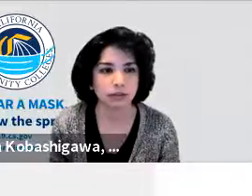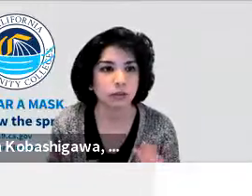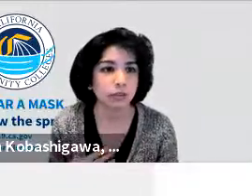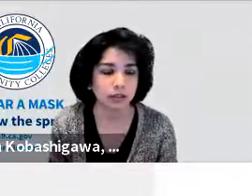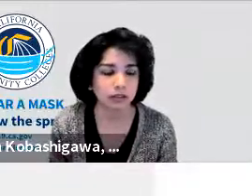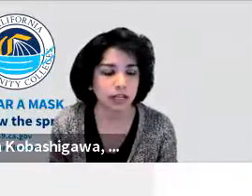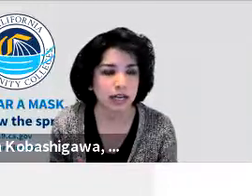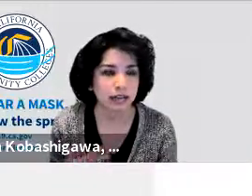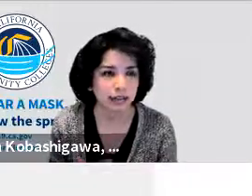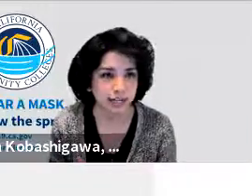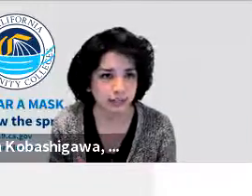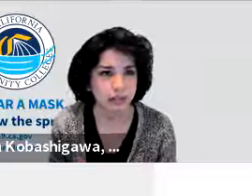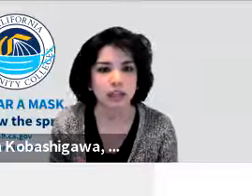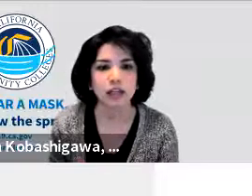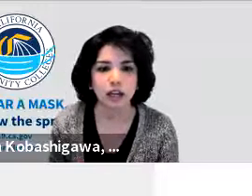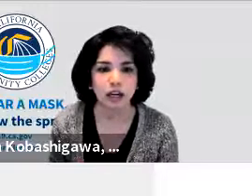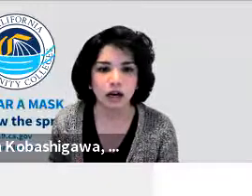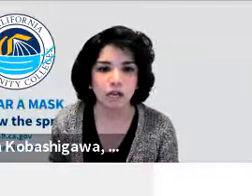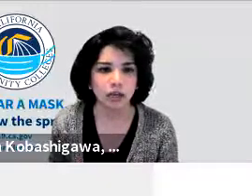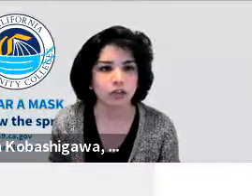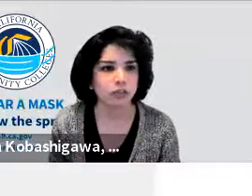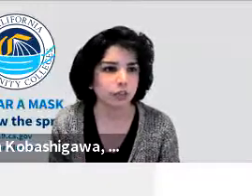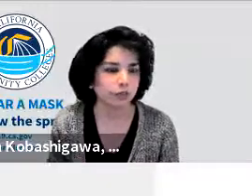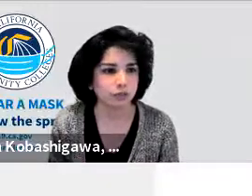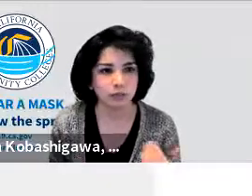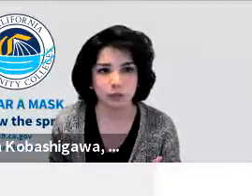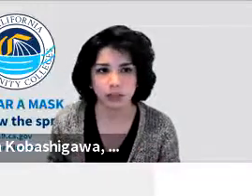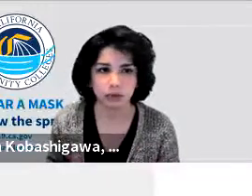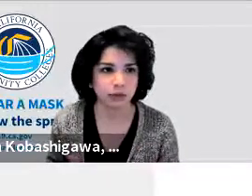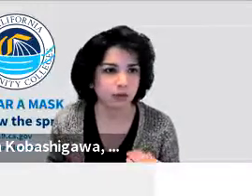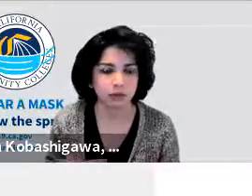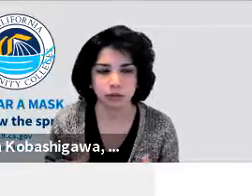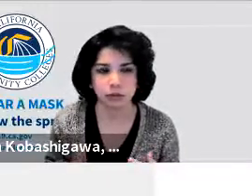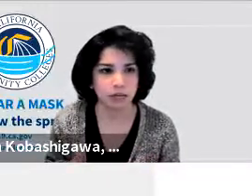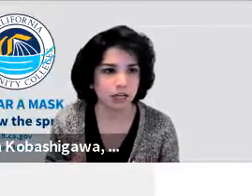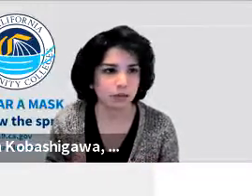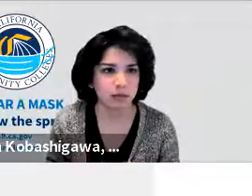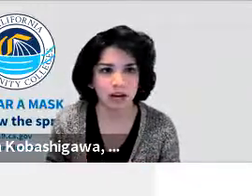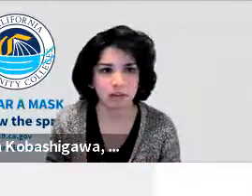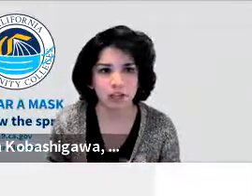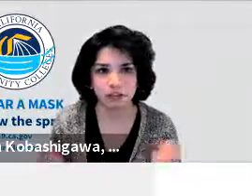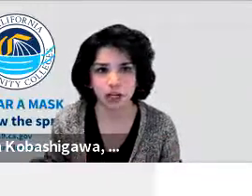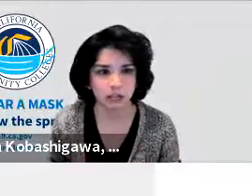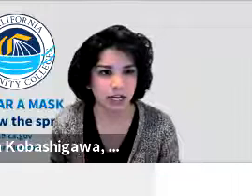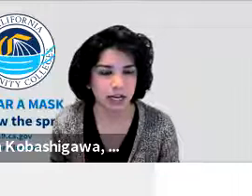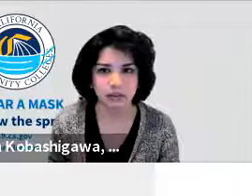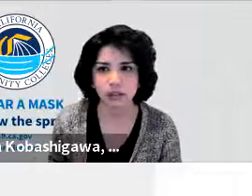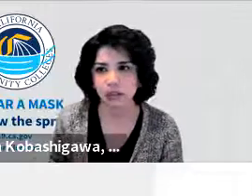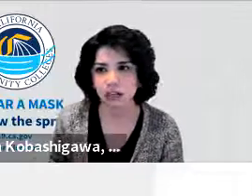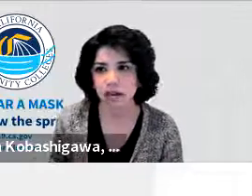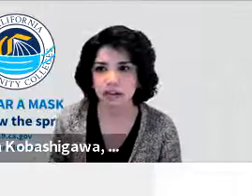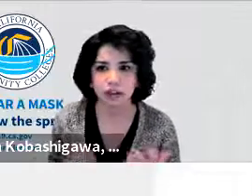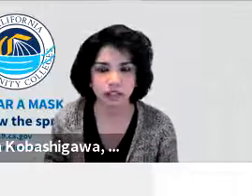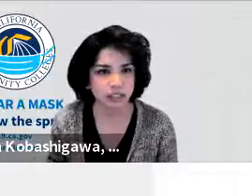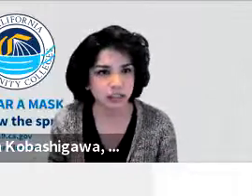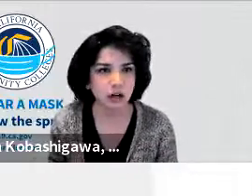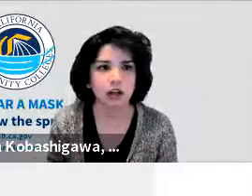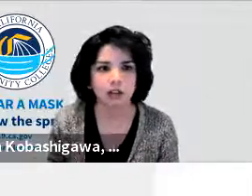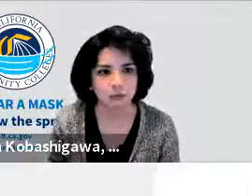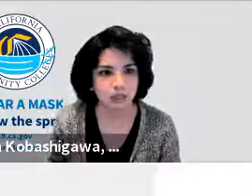there was part of the Academy, where, you know, we went, they went through how to find your contract, how to contact HR, different